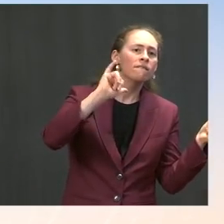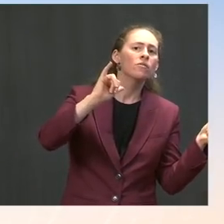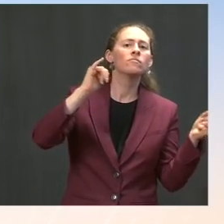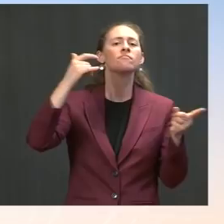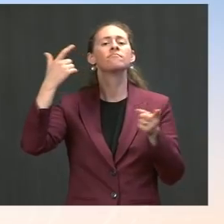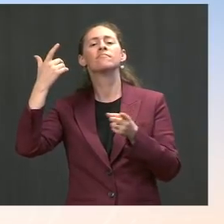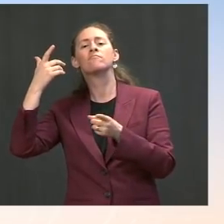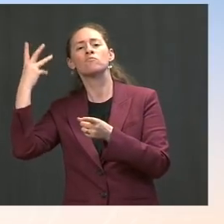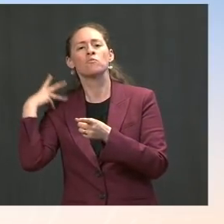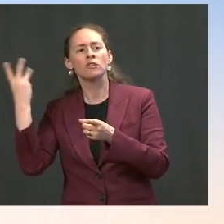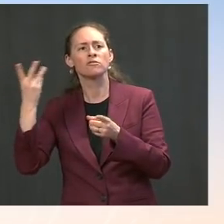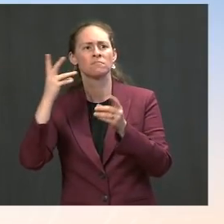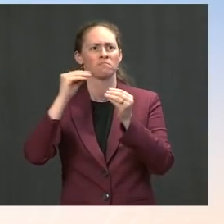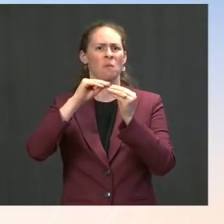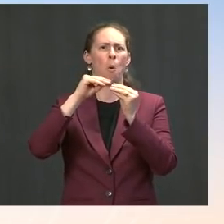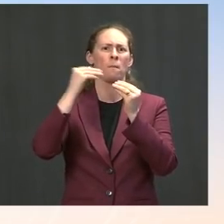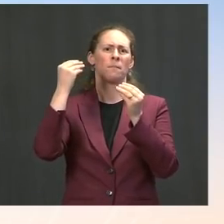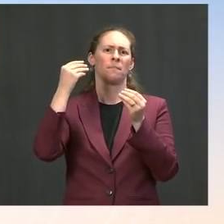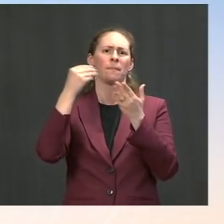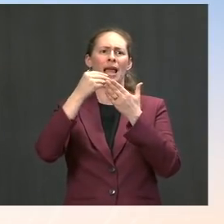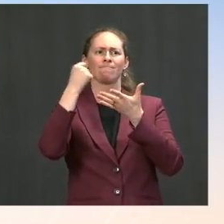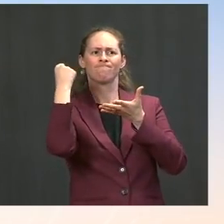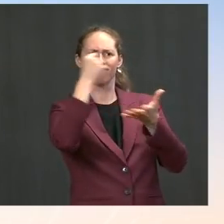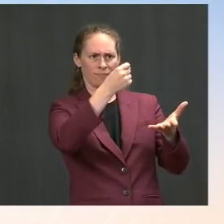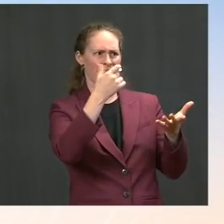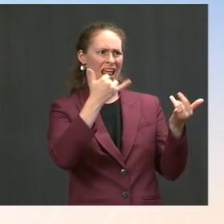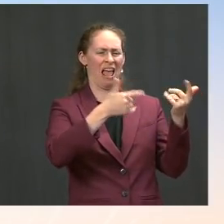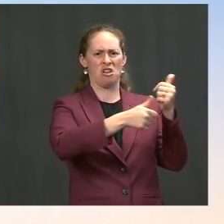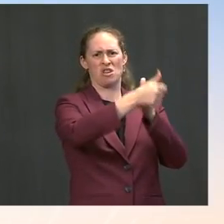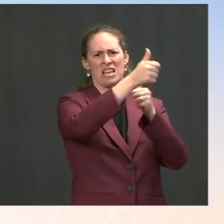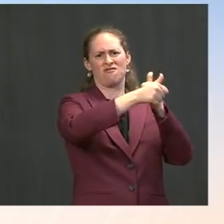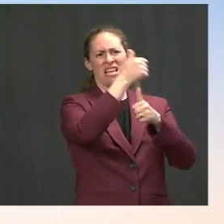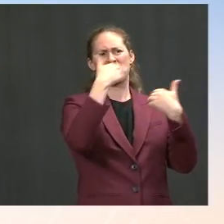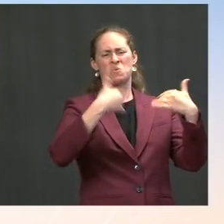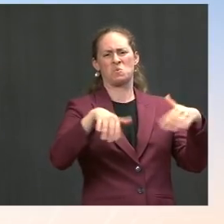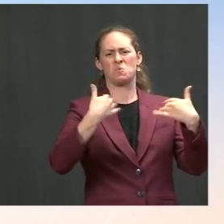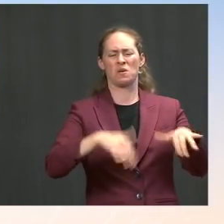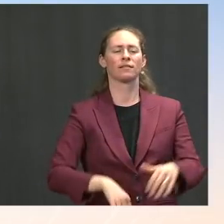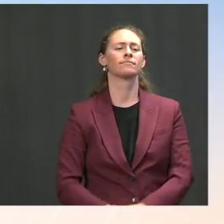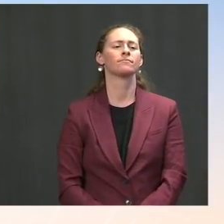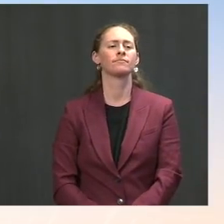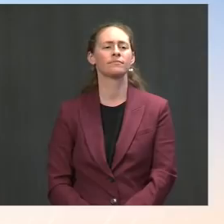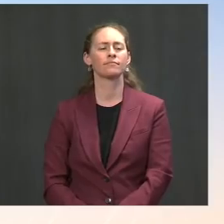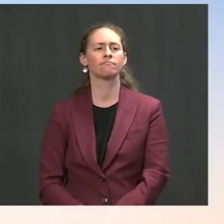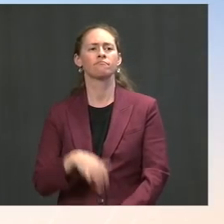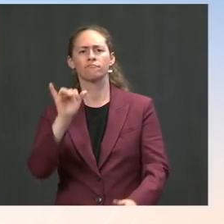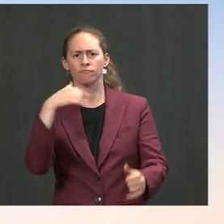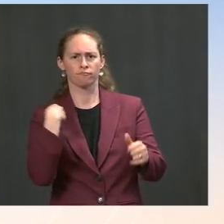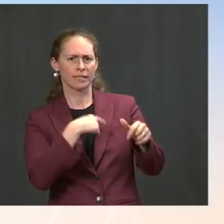to homes and major communities. And we're also continuing to monitor the -- monitor these fires from here.